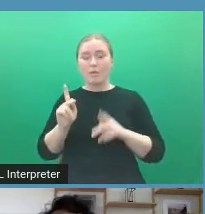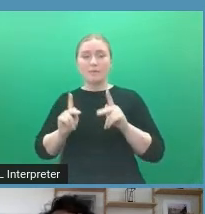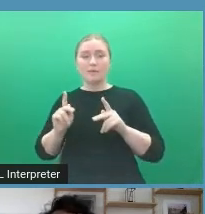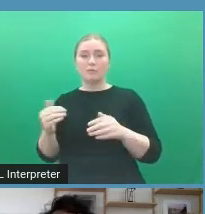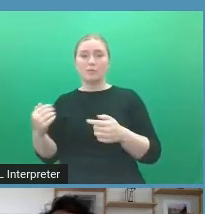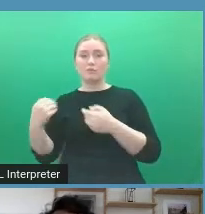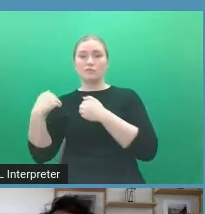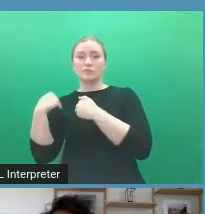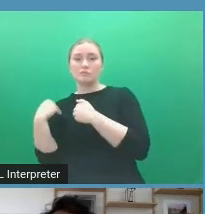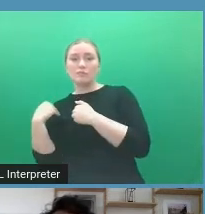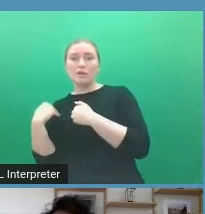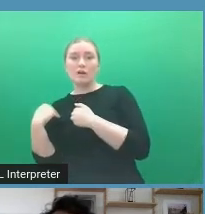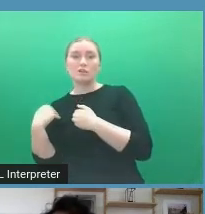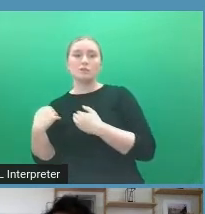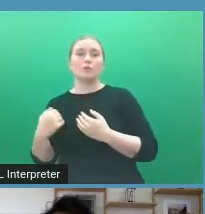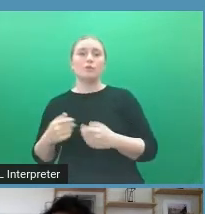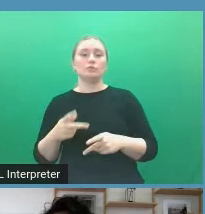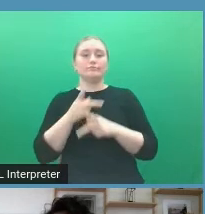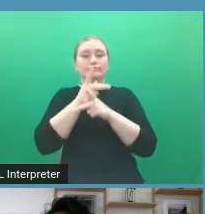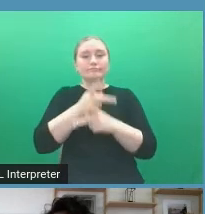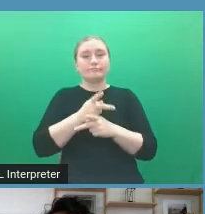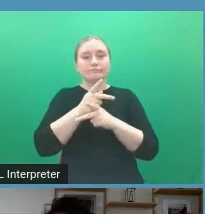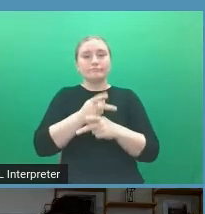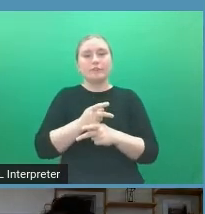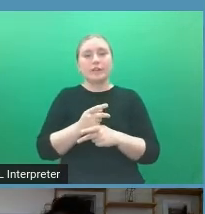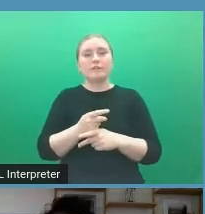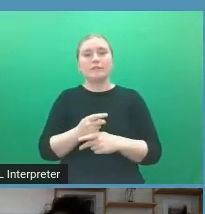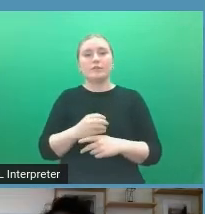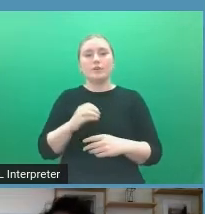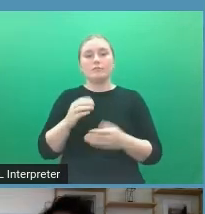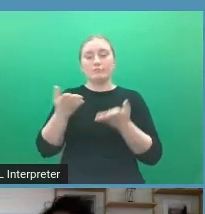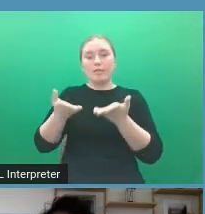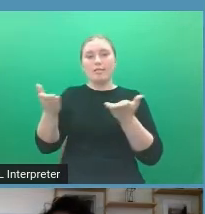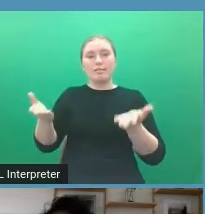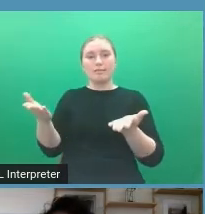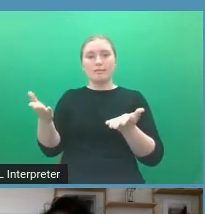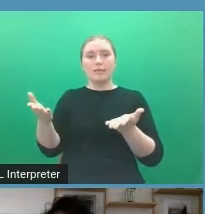an object, conservation requirements around an object, and just really about being a